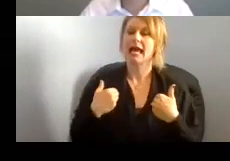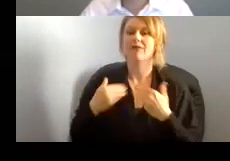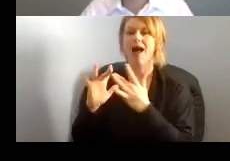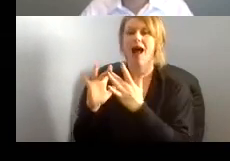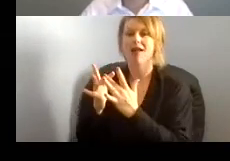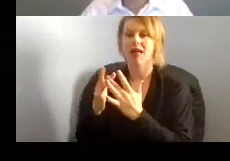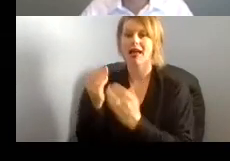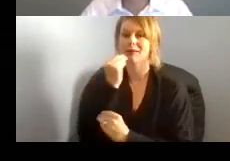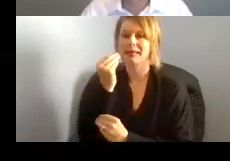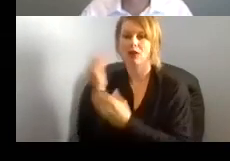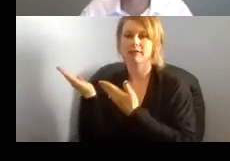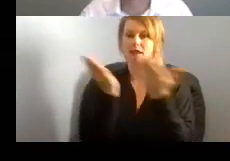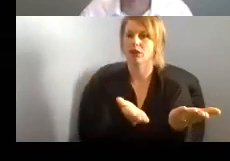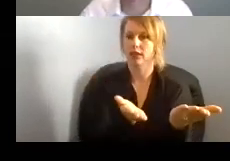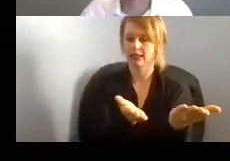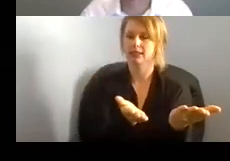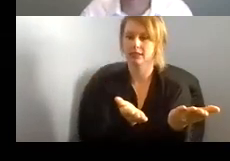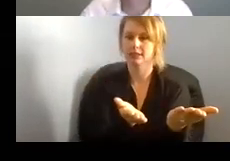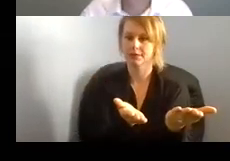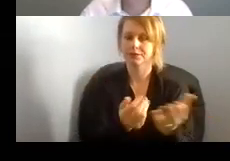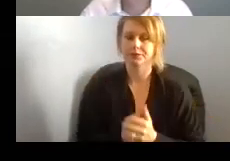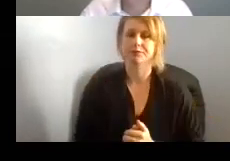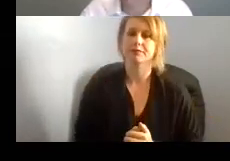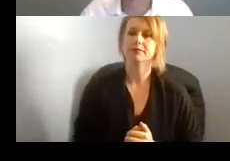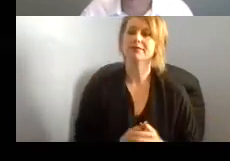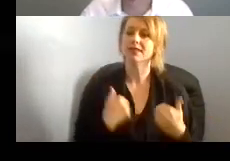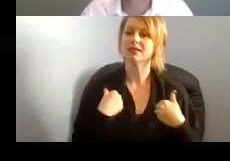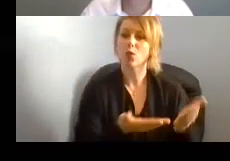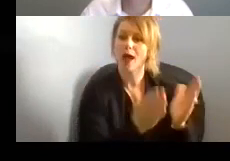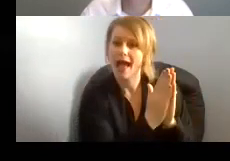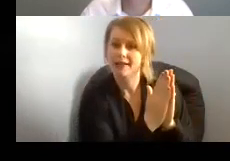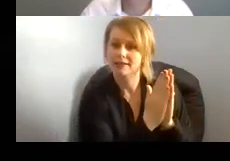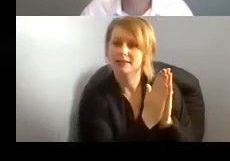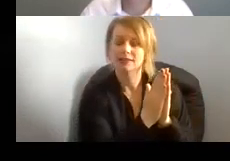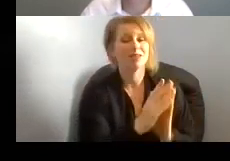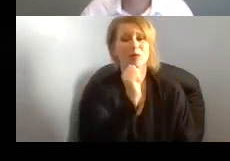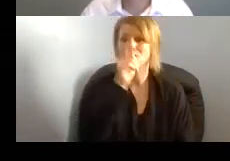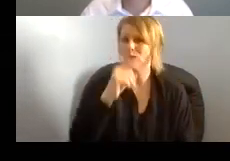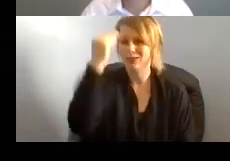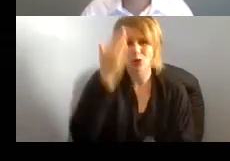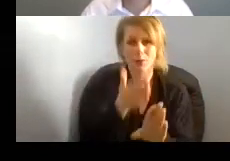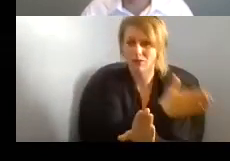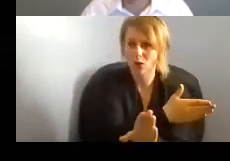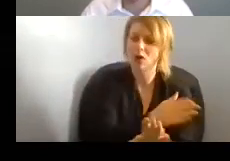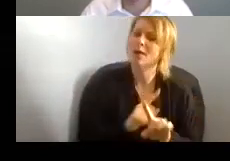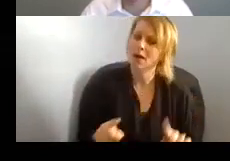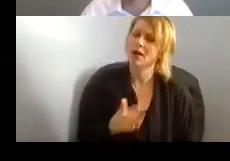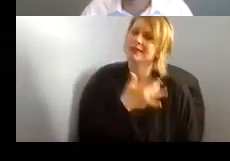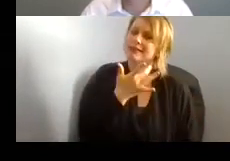So what we can do is ask people about their practices. We don’t need to know them ahead of time. We just need to be sensitive that there are differences